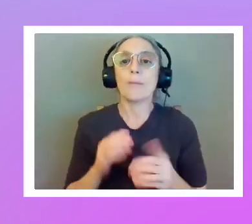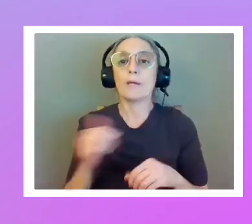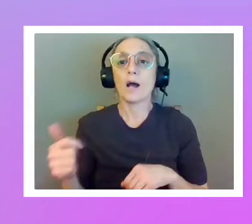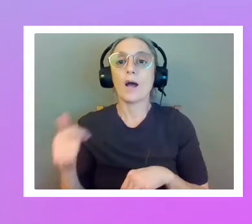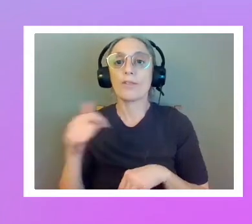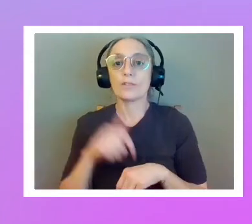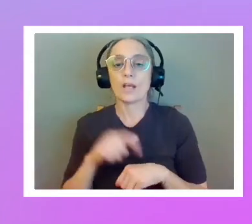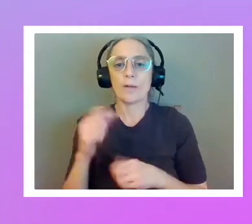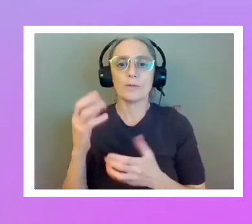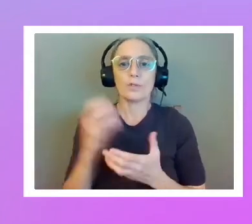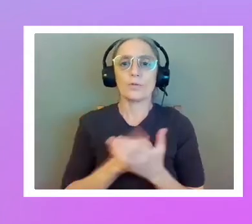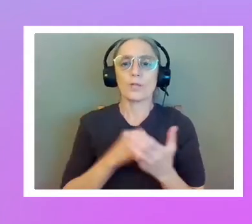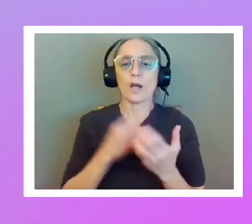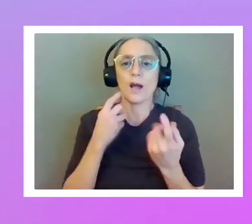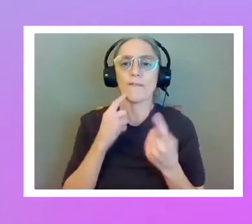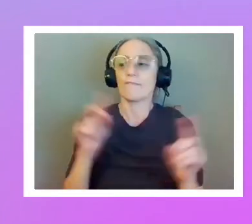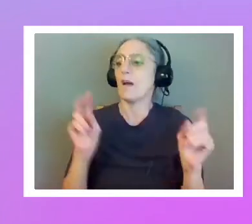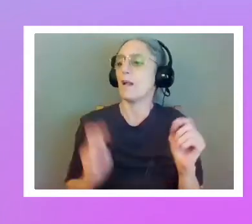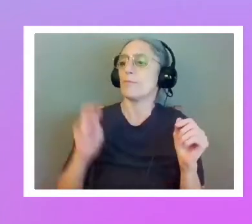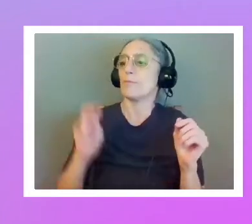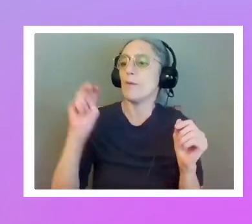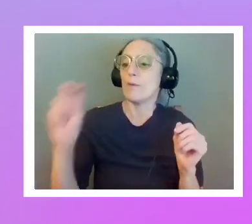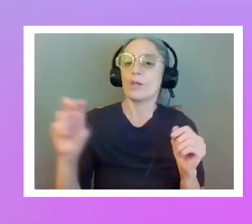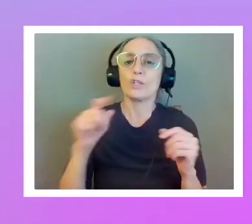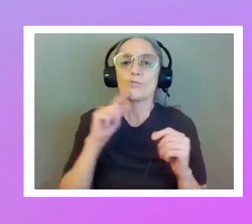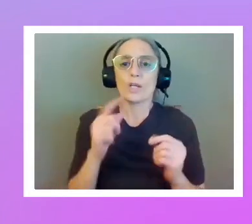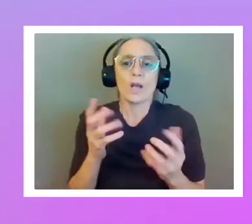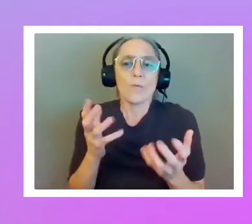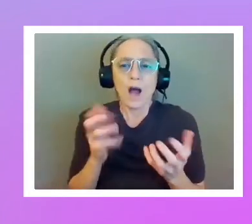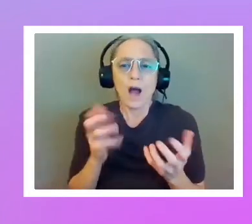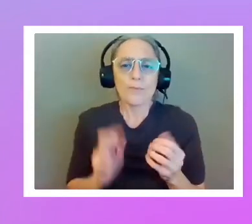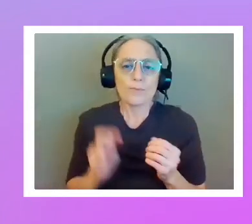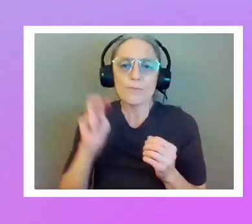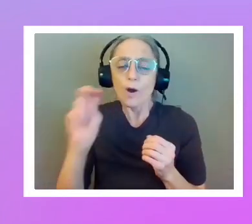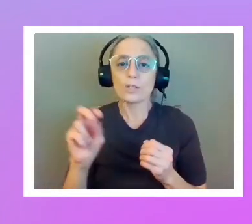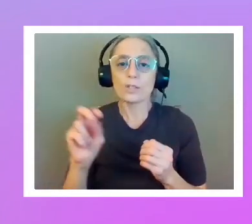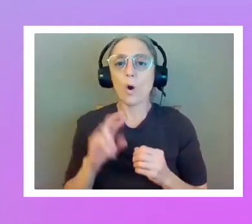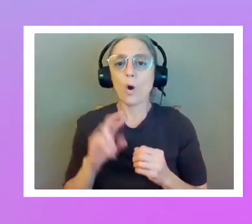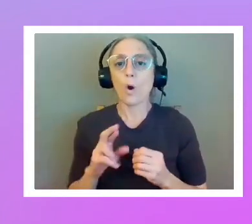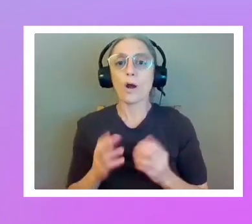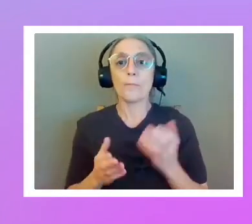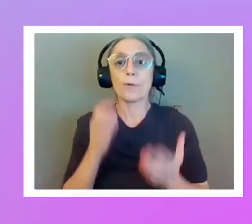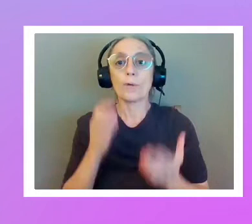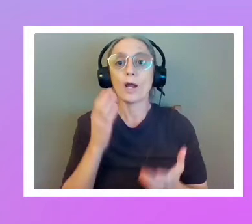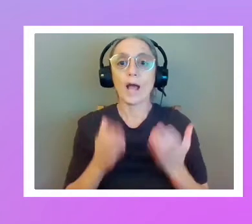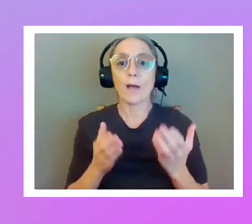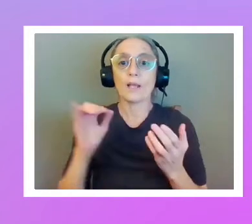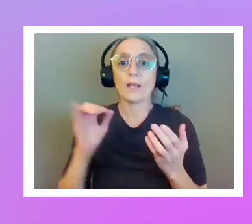that you were really gunning for. Or perhaps it was that time that your friends